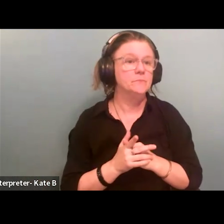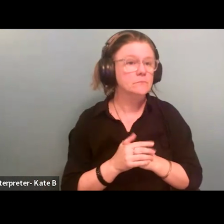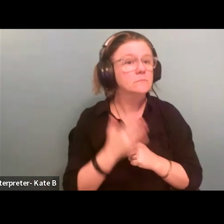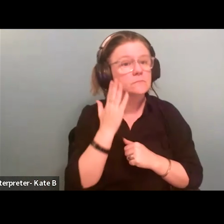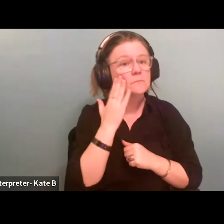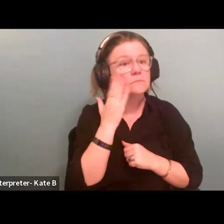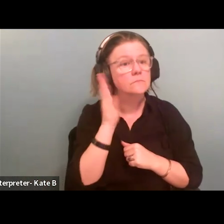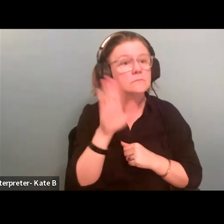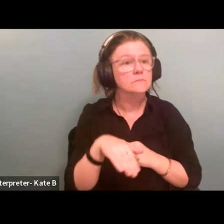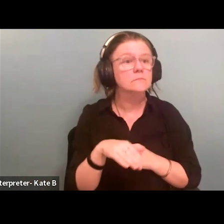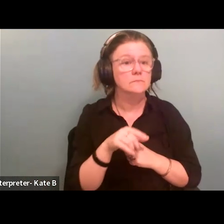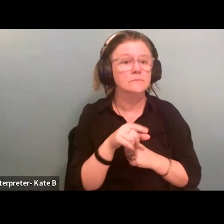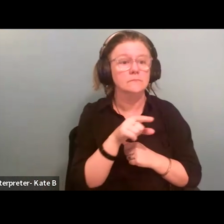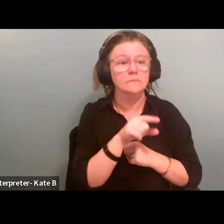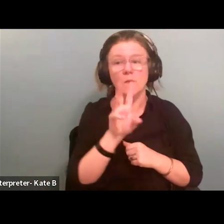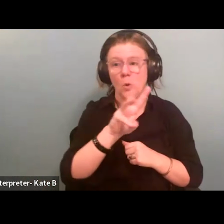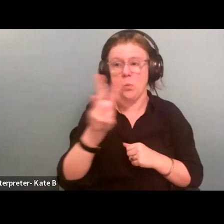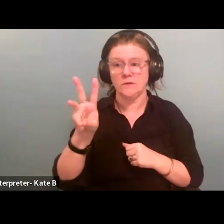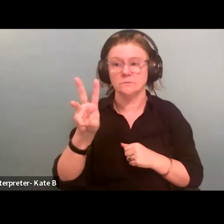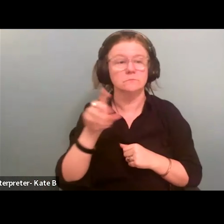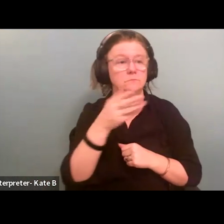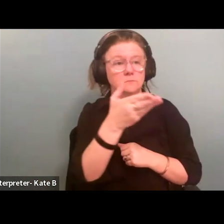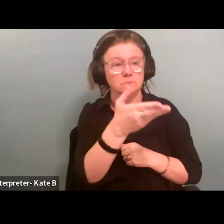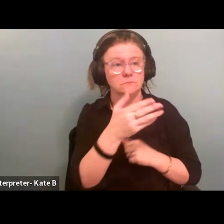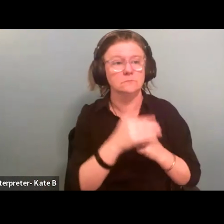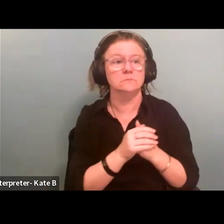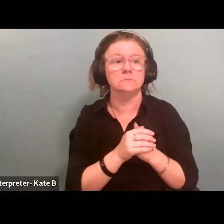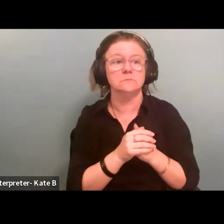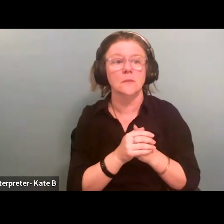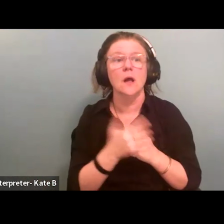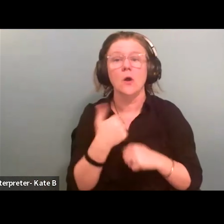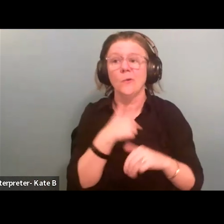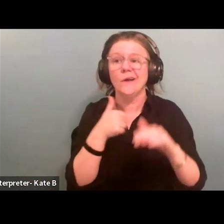in Pennsylvania is under the auspices of the Pennsylvania Department of Aging,